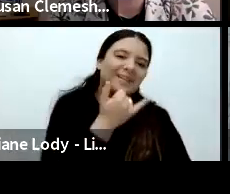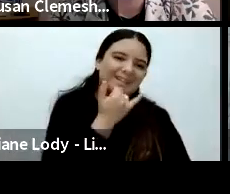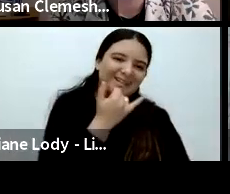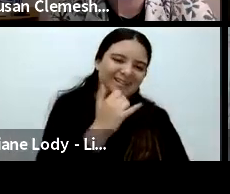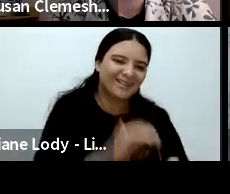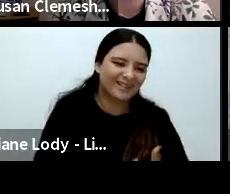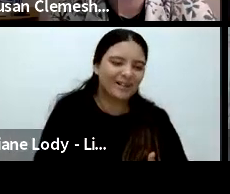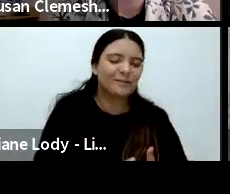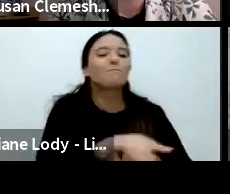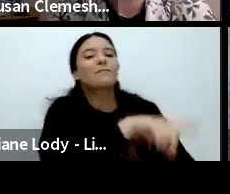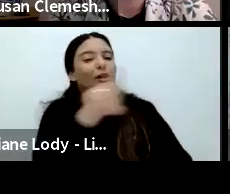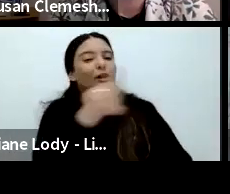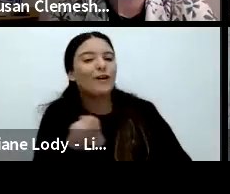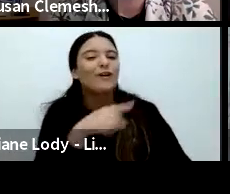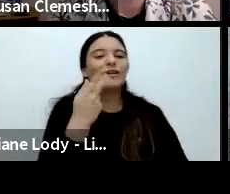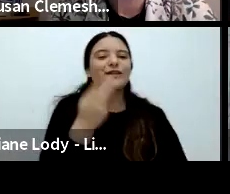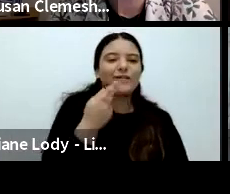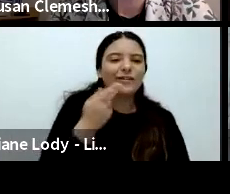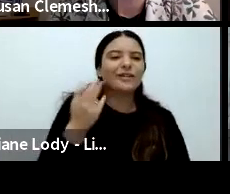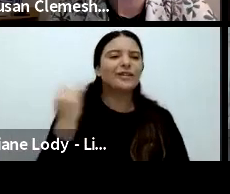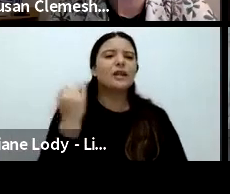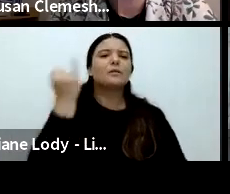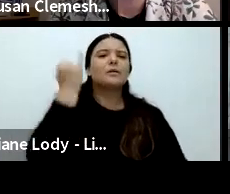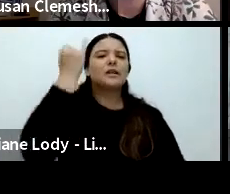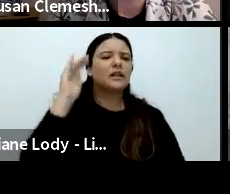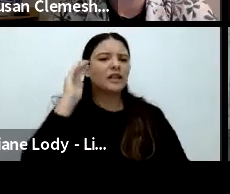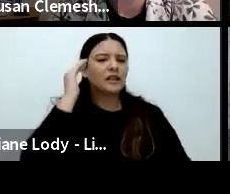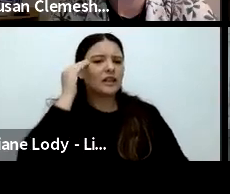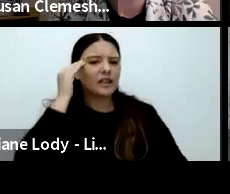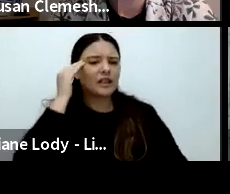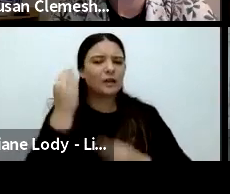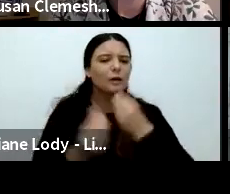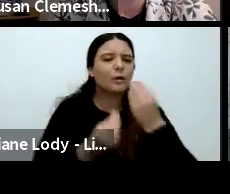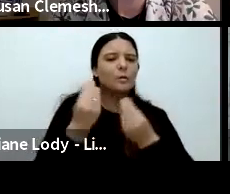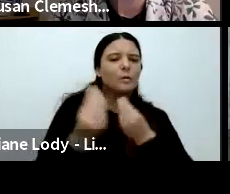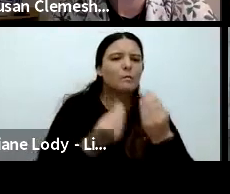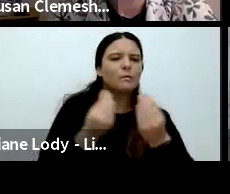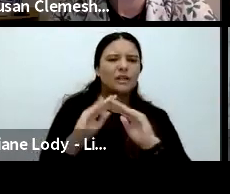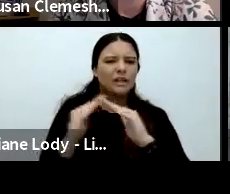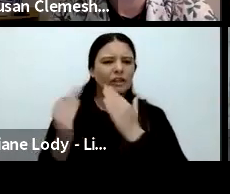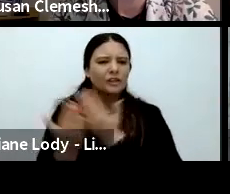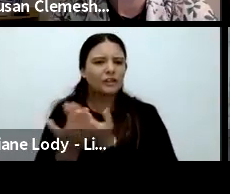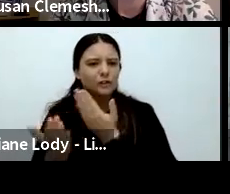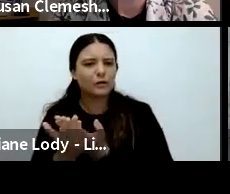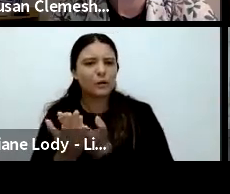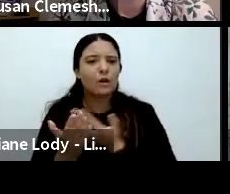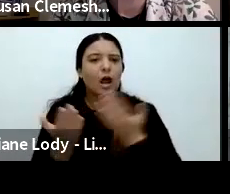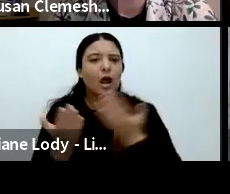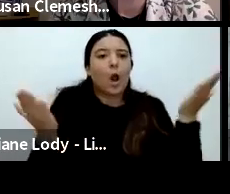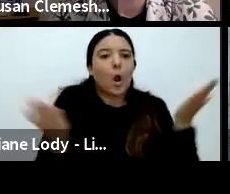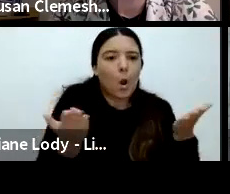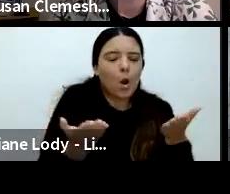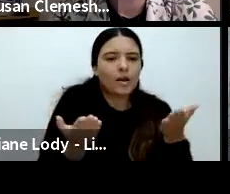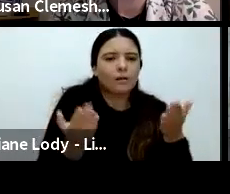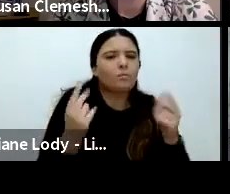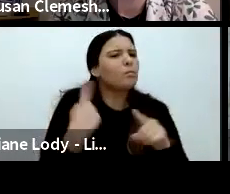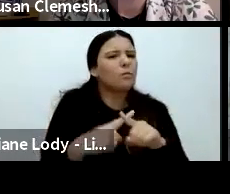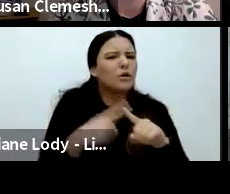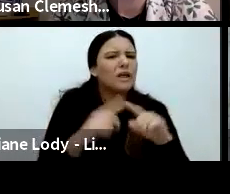importance. ce of history ce of history of understood ce of history of understanding how schools came to be. to be